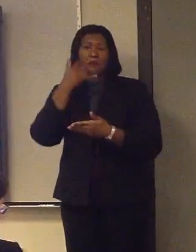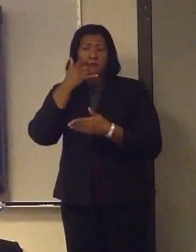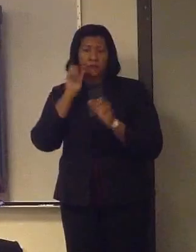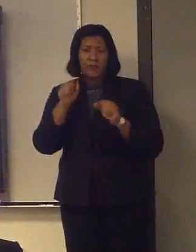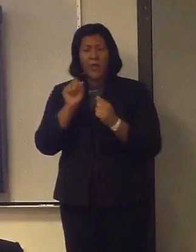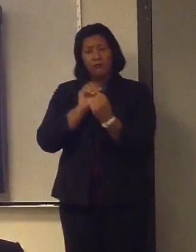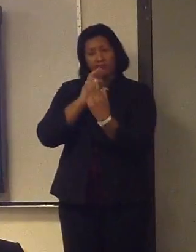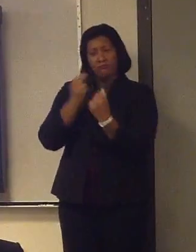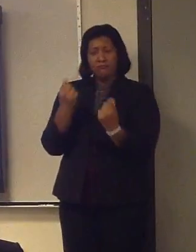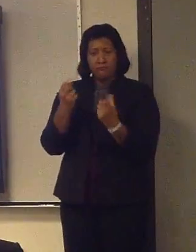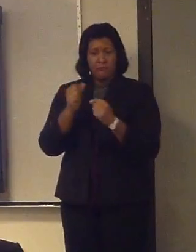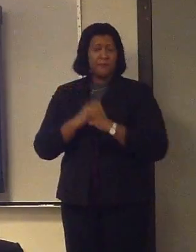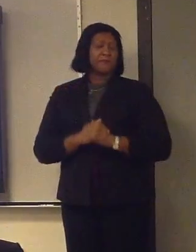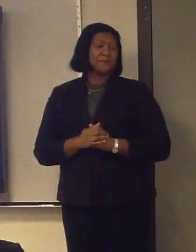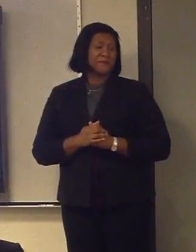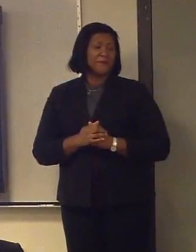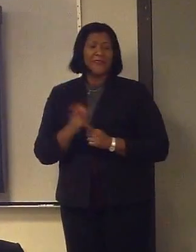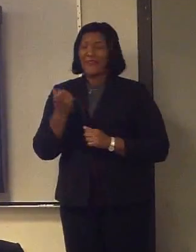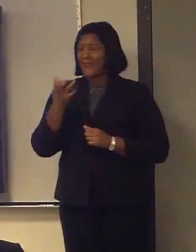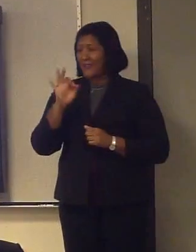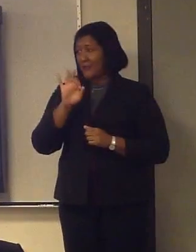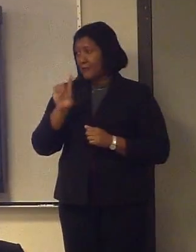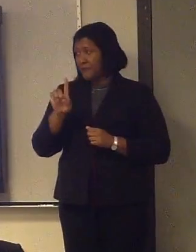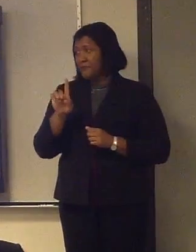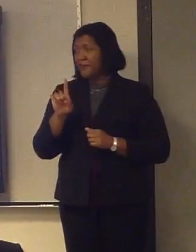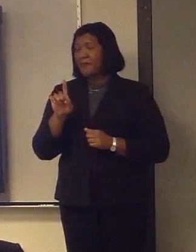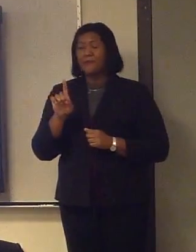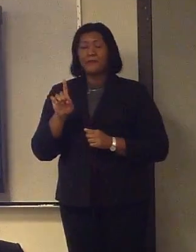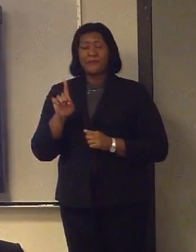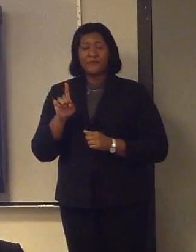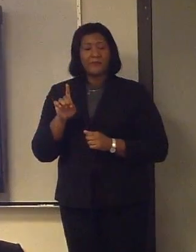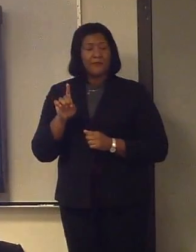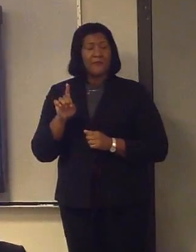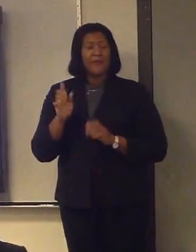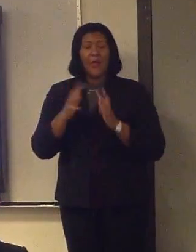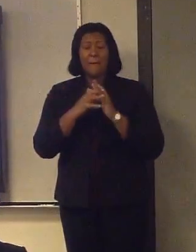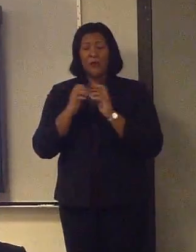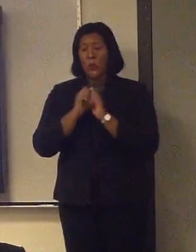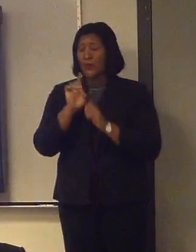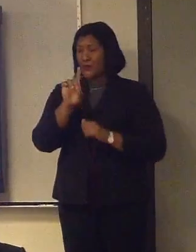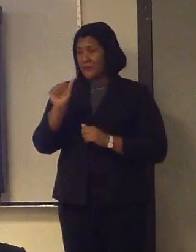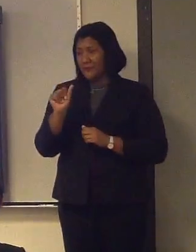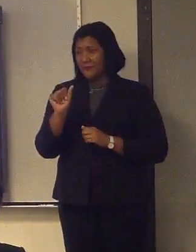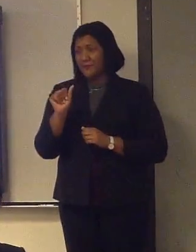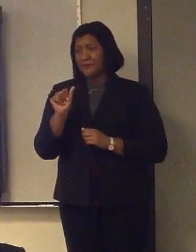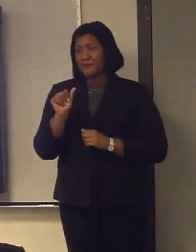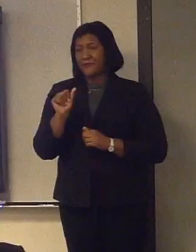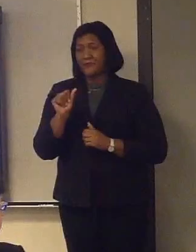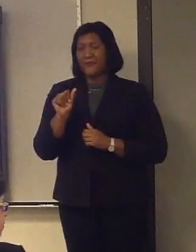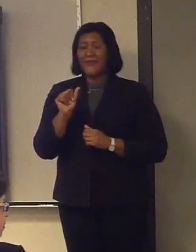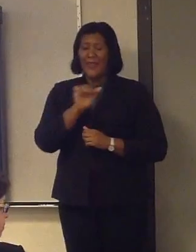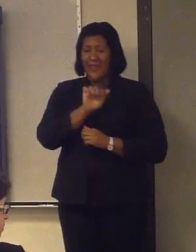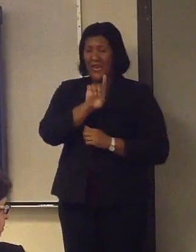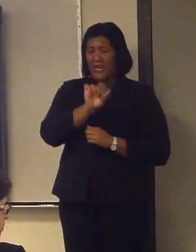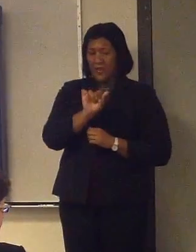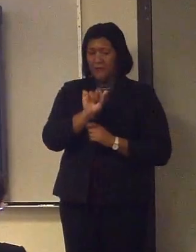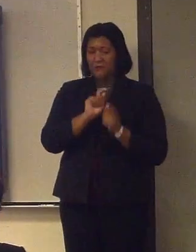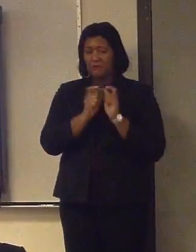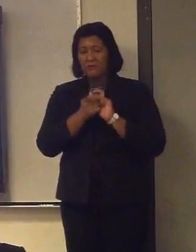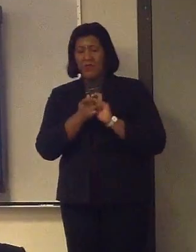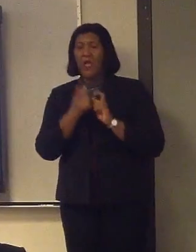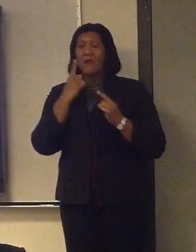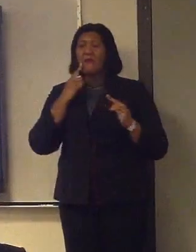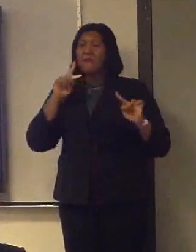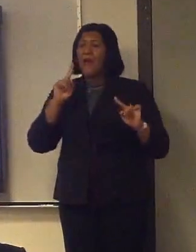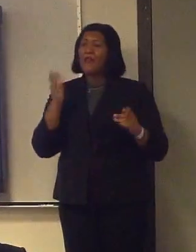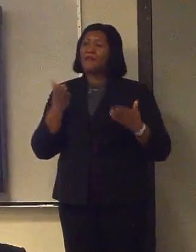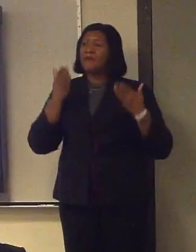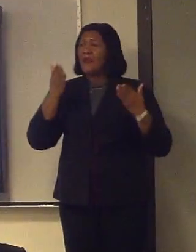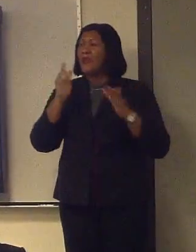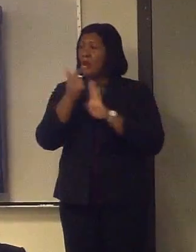In 1991, enactment of the Americans with Disabilities Act, the ADA, finally gave us a law that requires